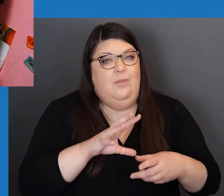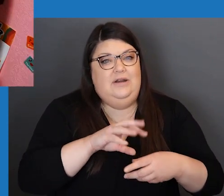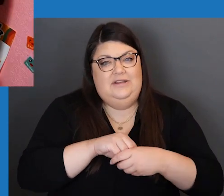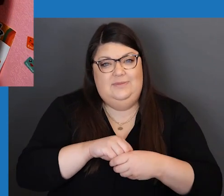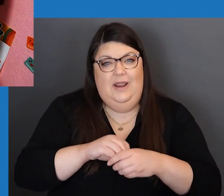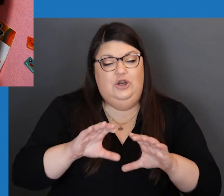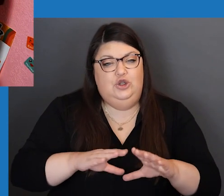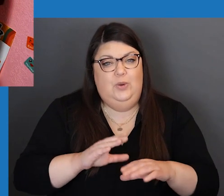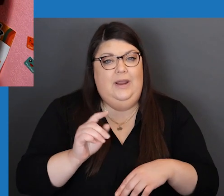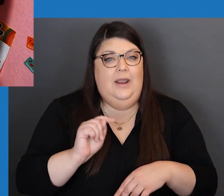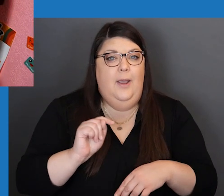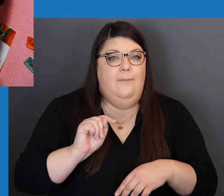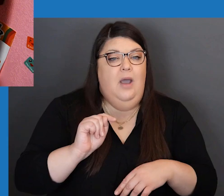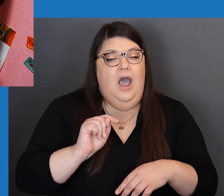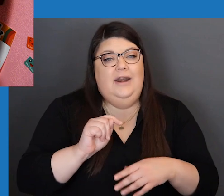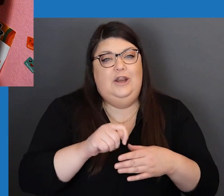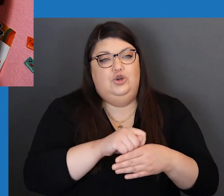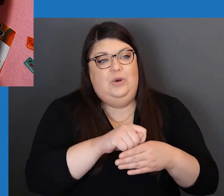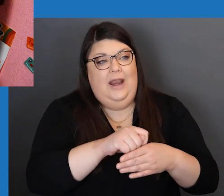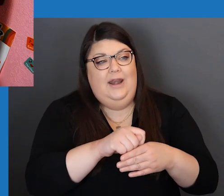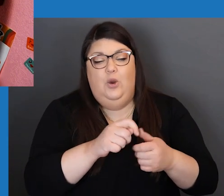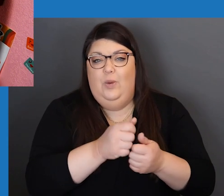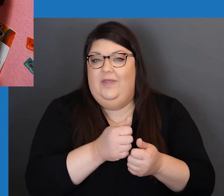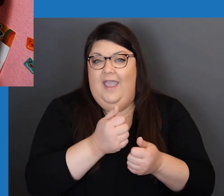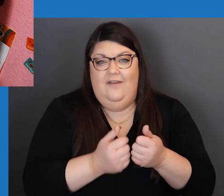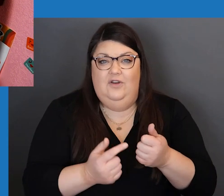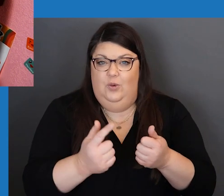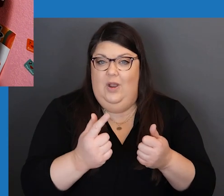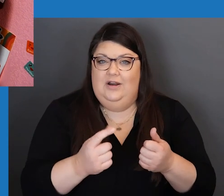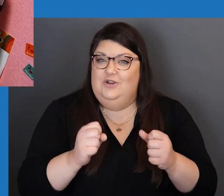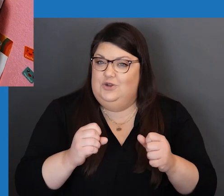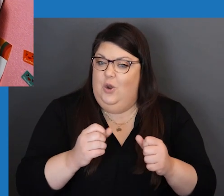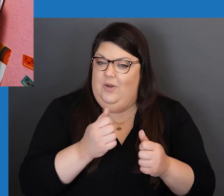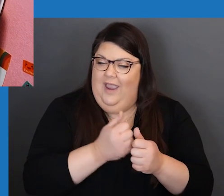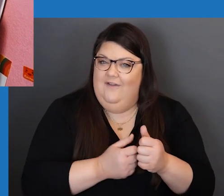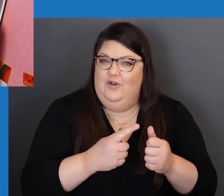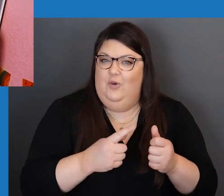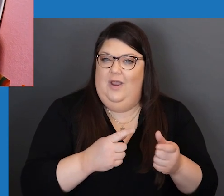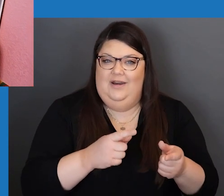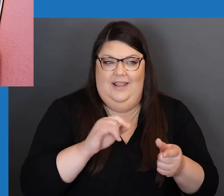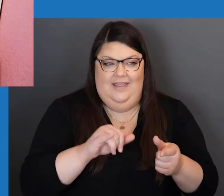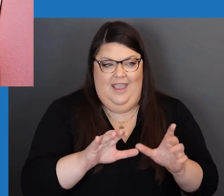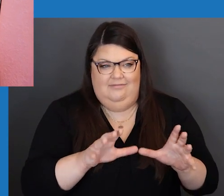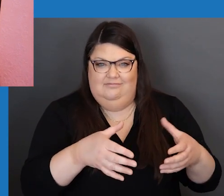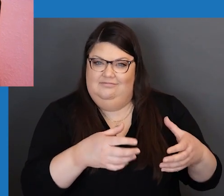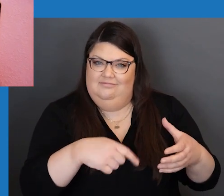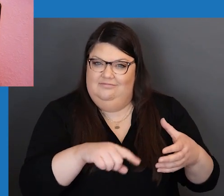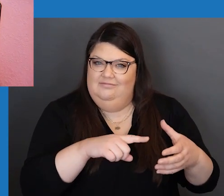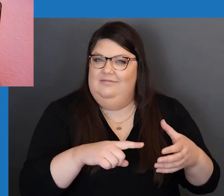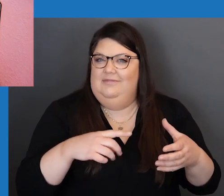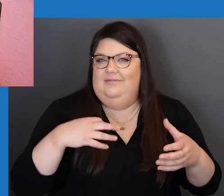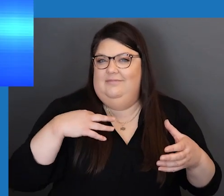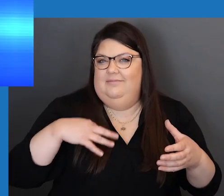along with everybody else. So I think everyone in the picture is being affected positively.